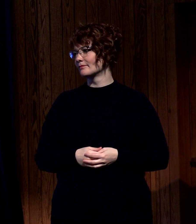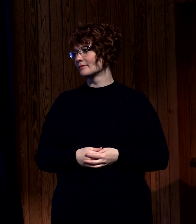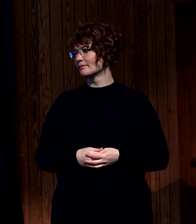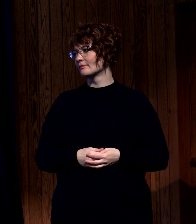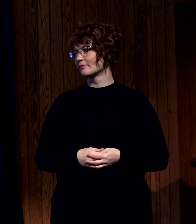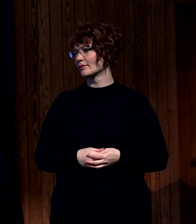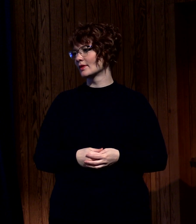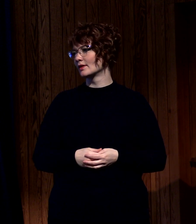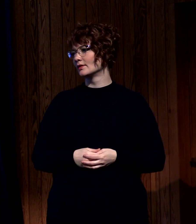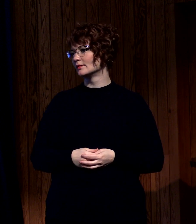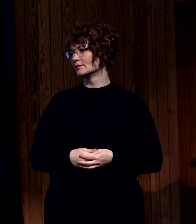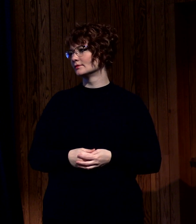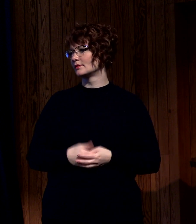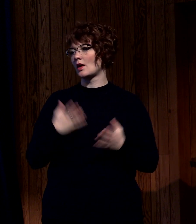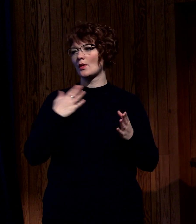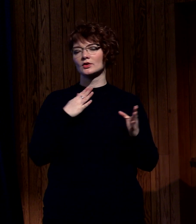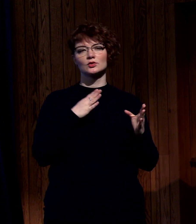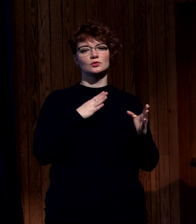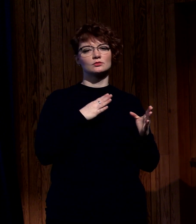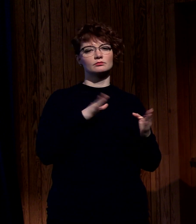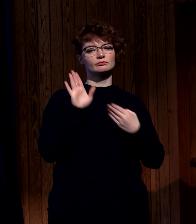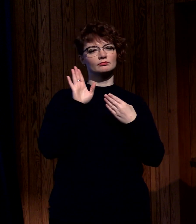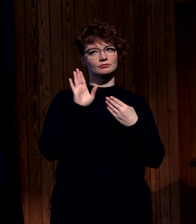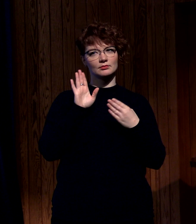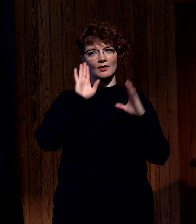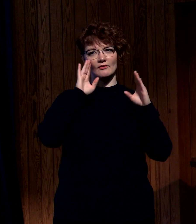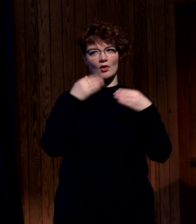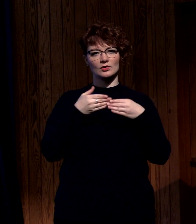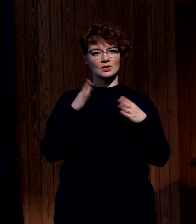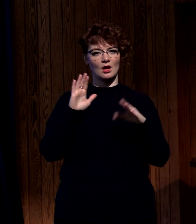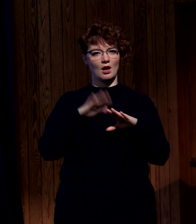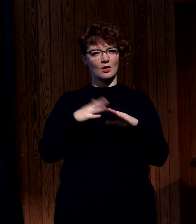Let me I want to direct your attention first, to Well, let me